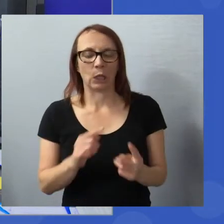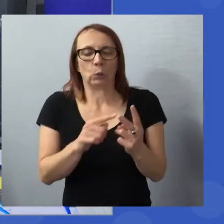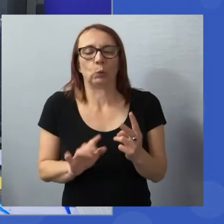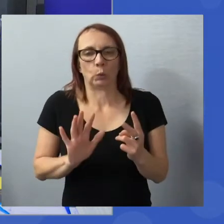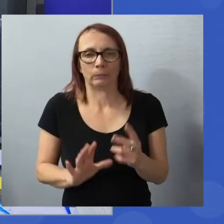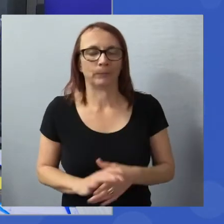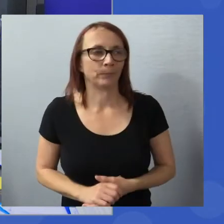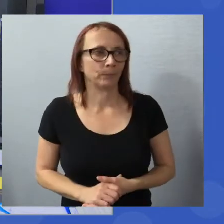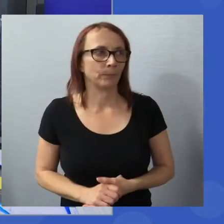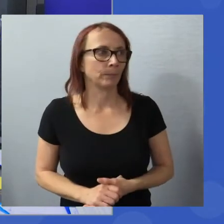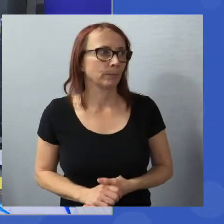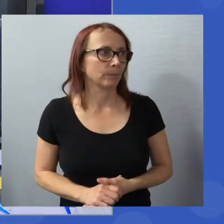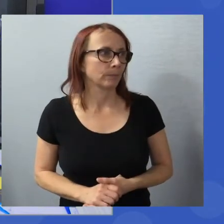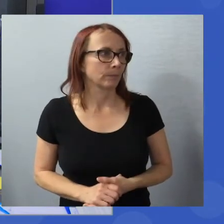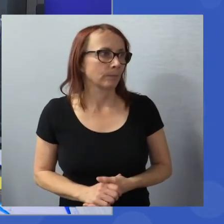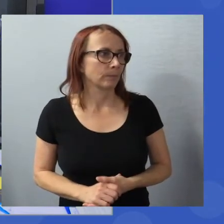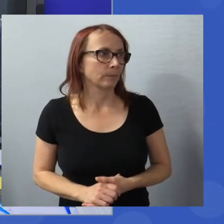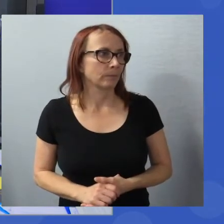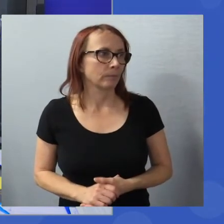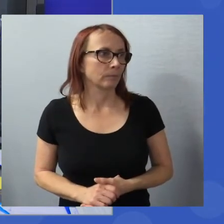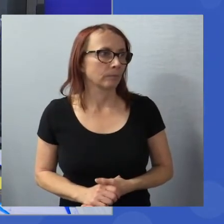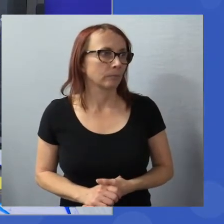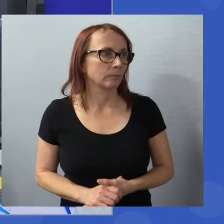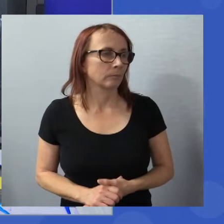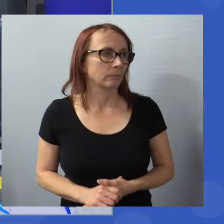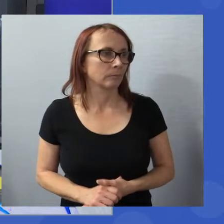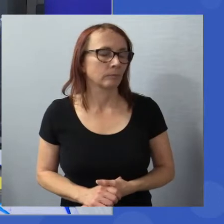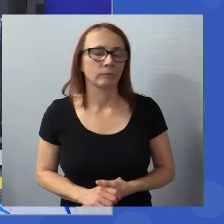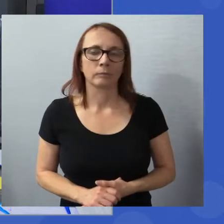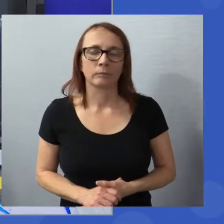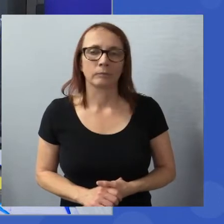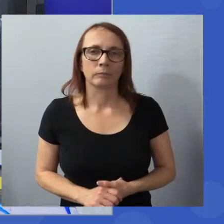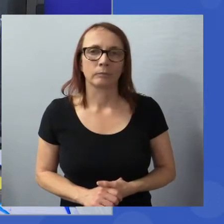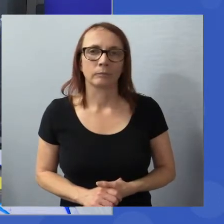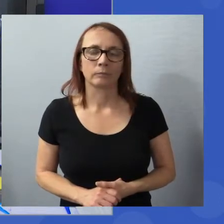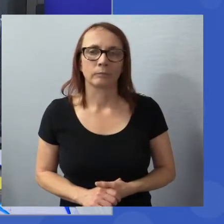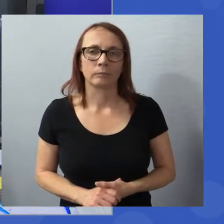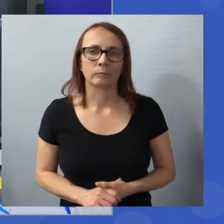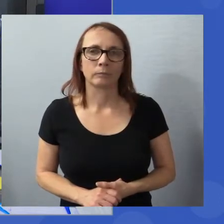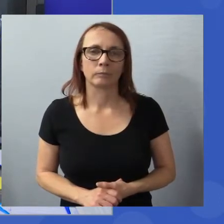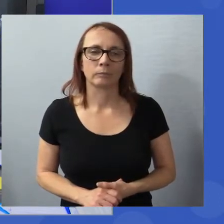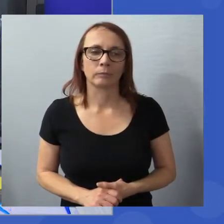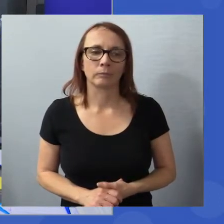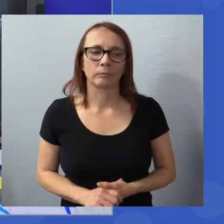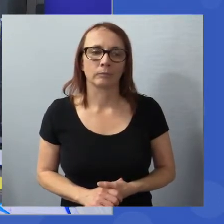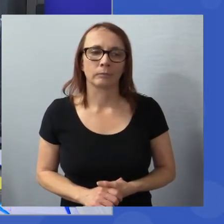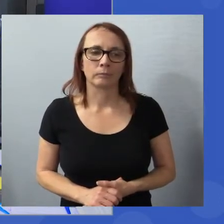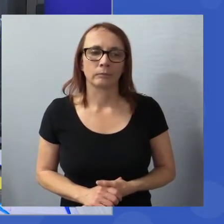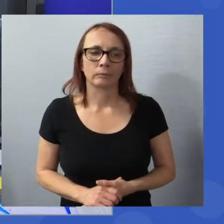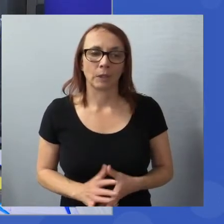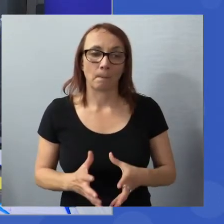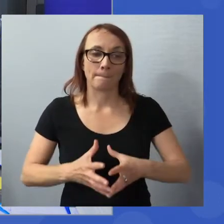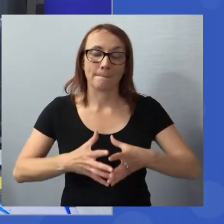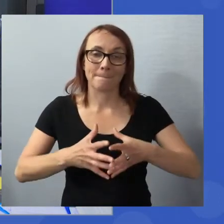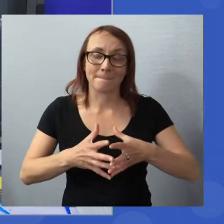how we go so first one here hello when big issues come up for the government a